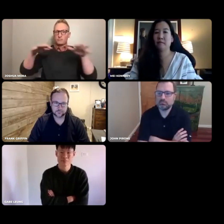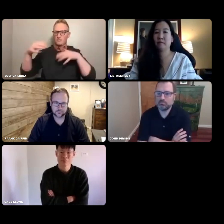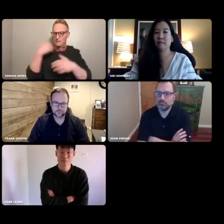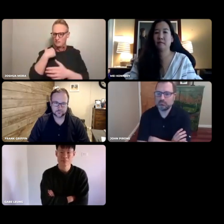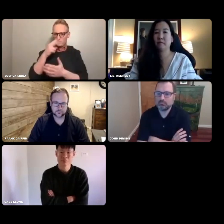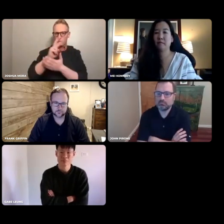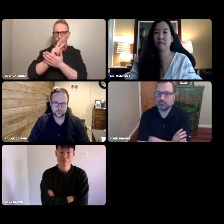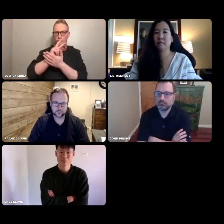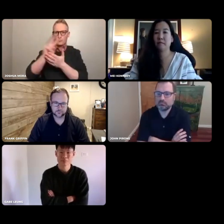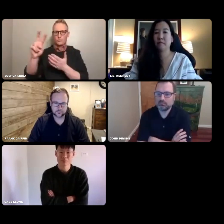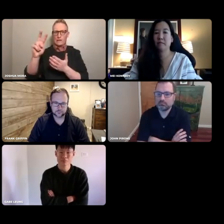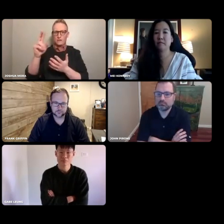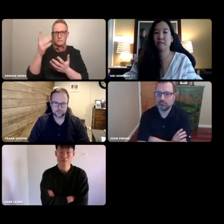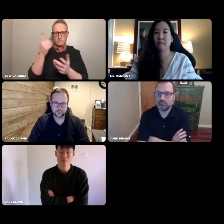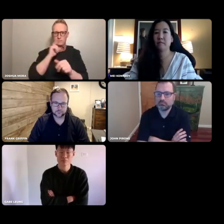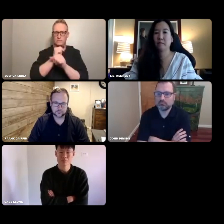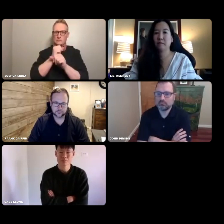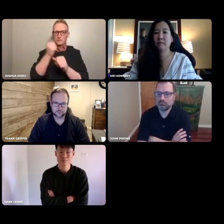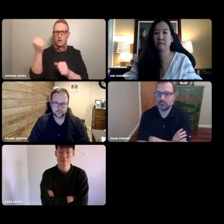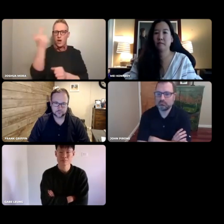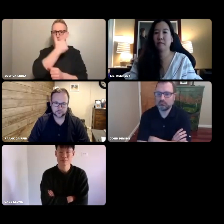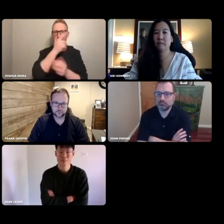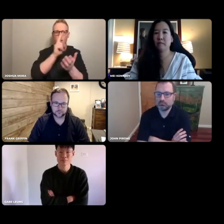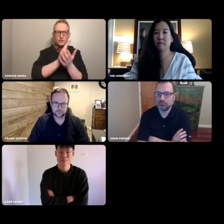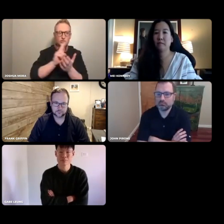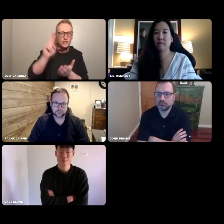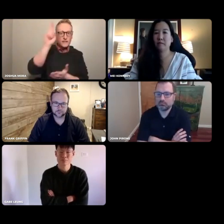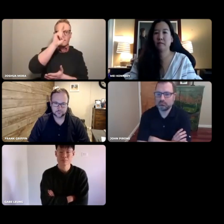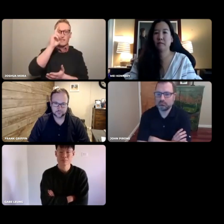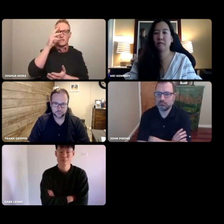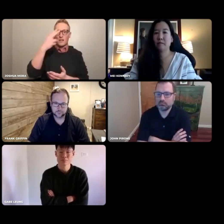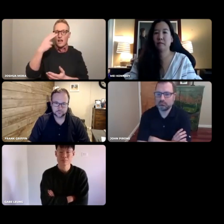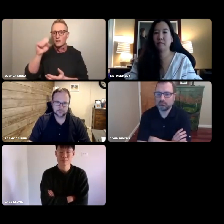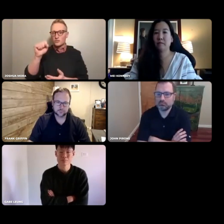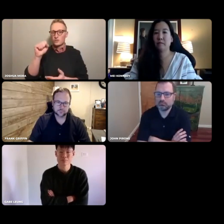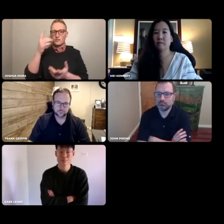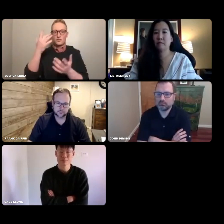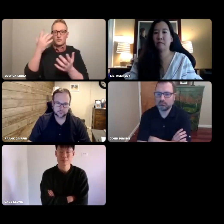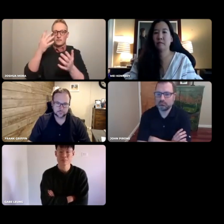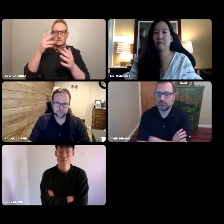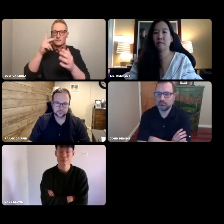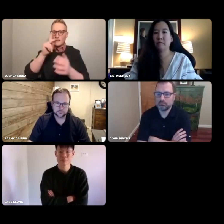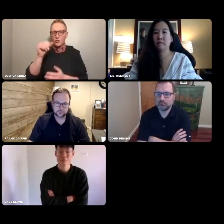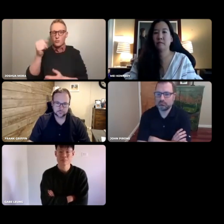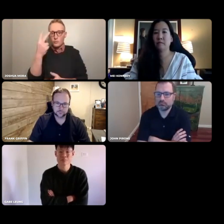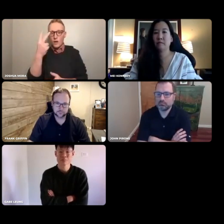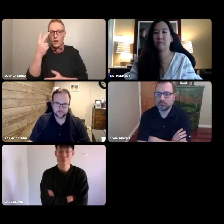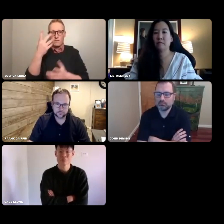about the experience we've all had.